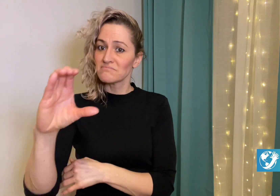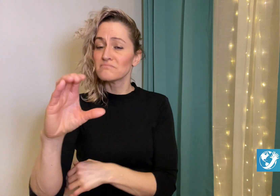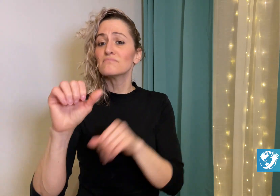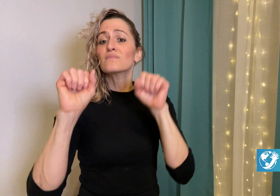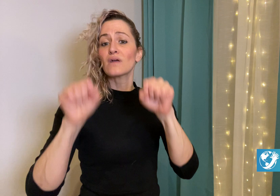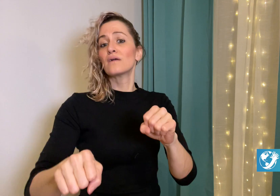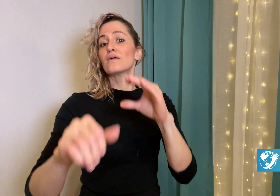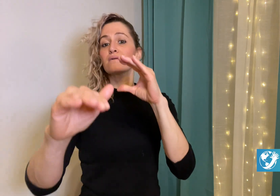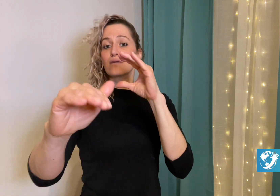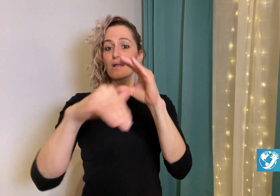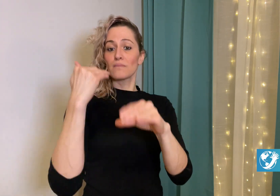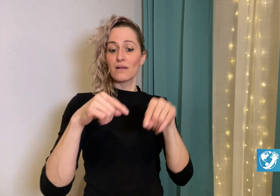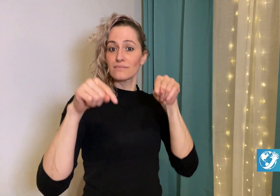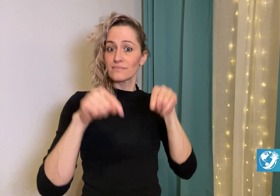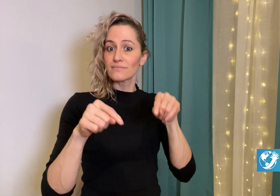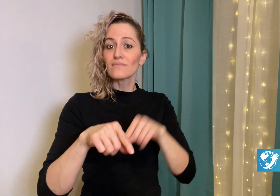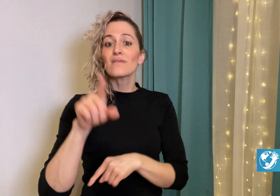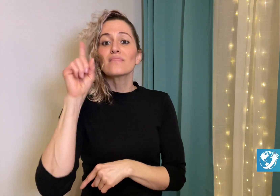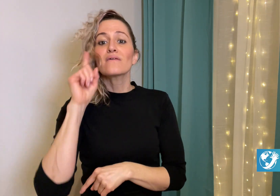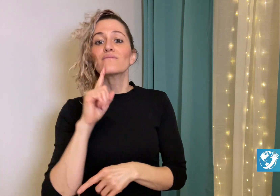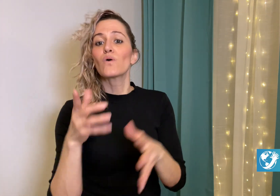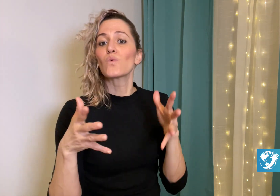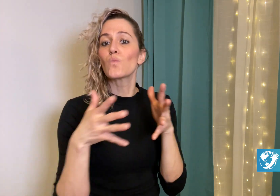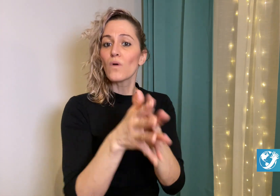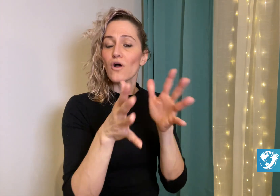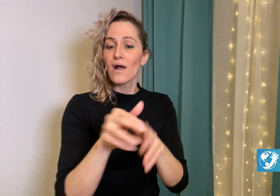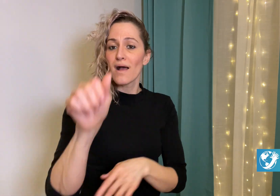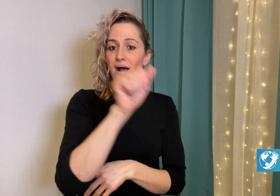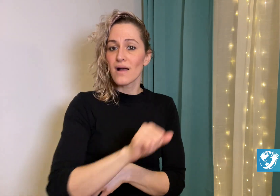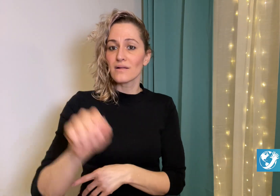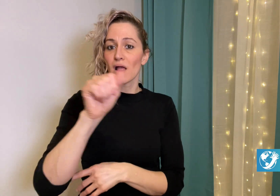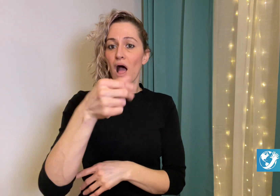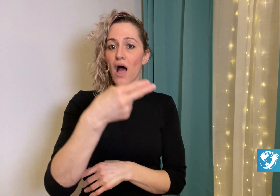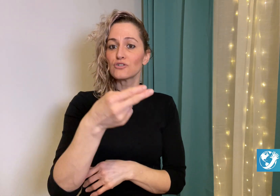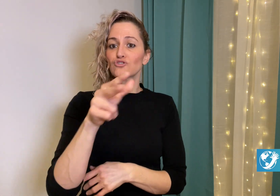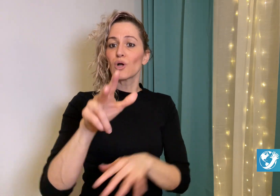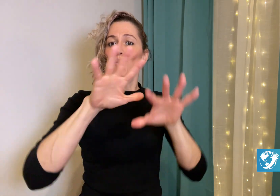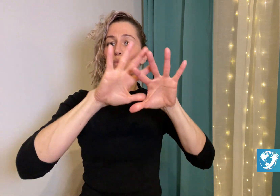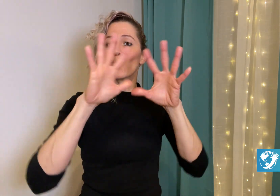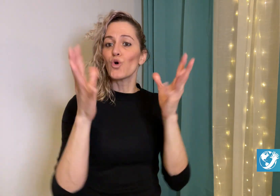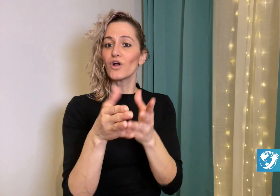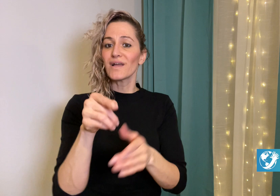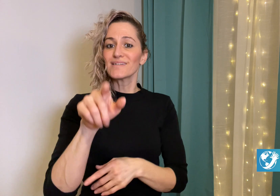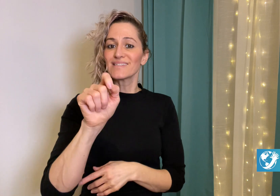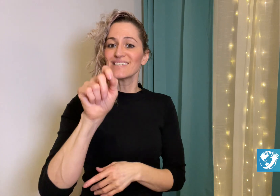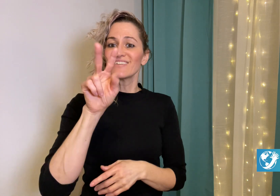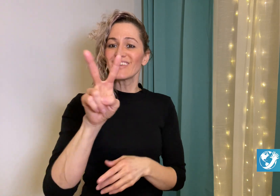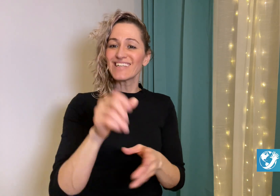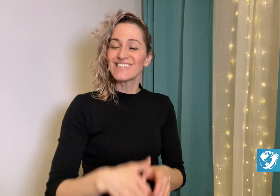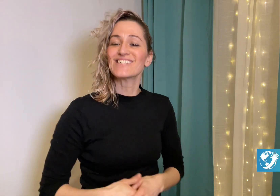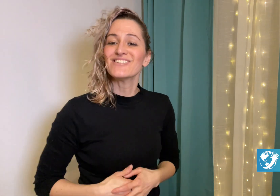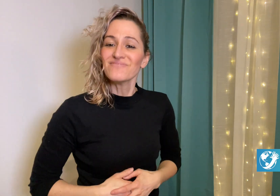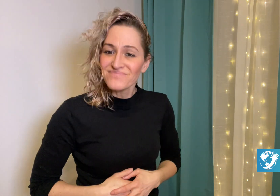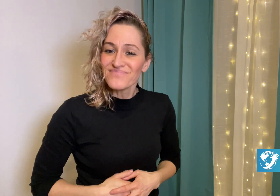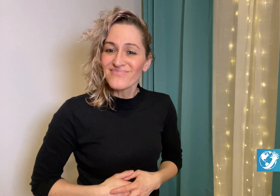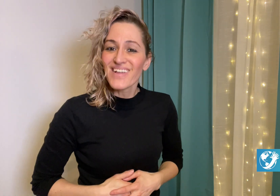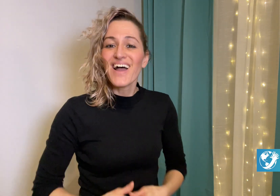in landscape format to deafwire@h3world.tv.